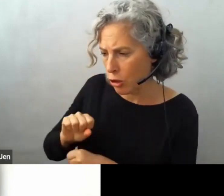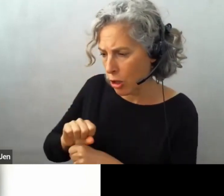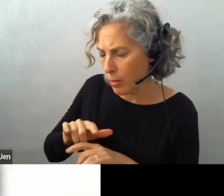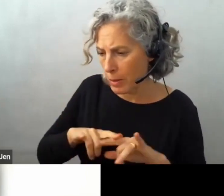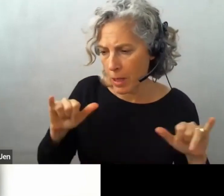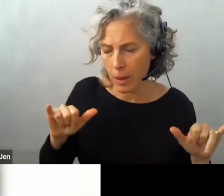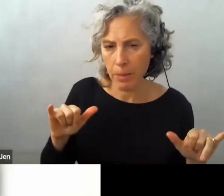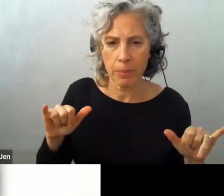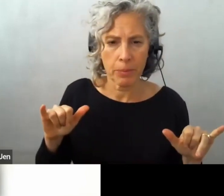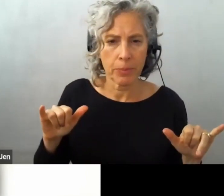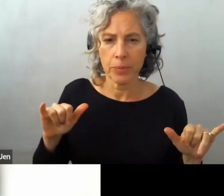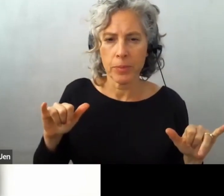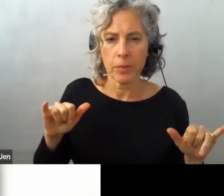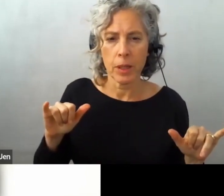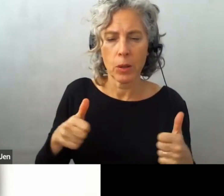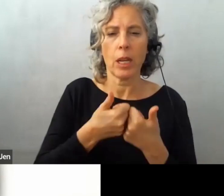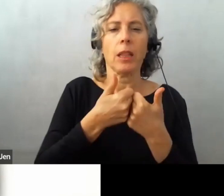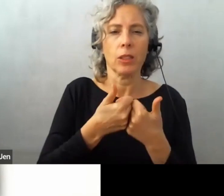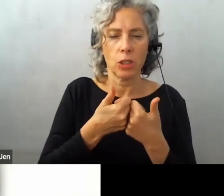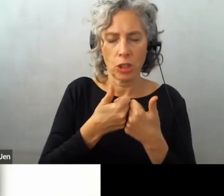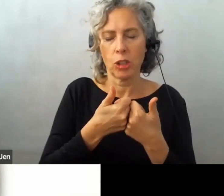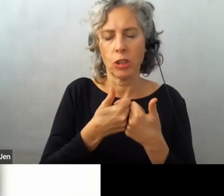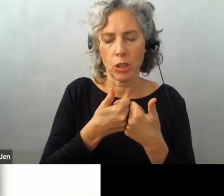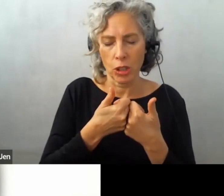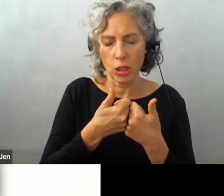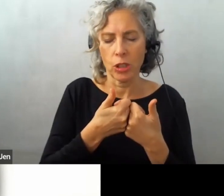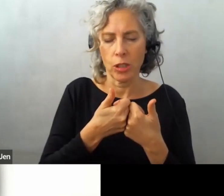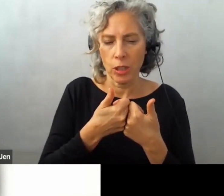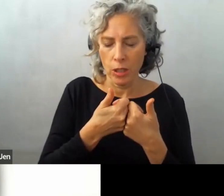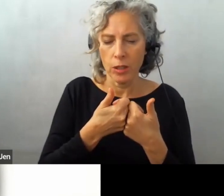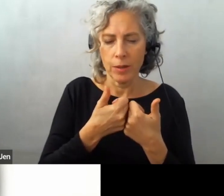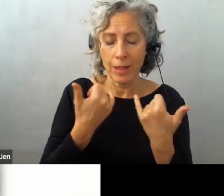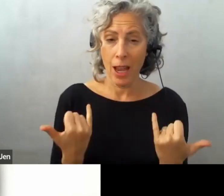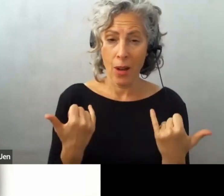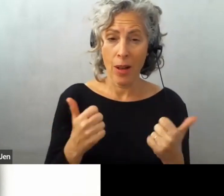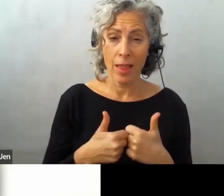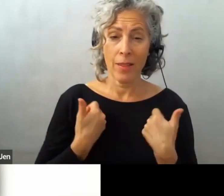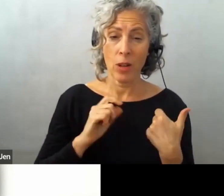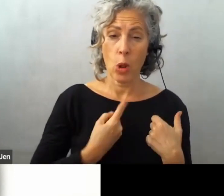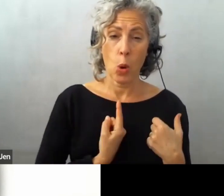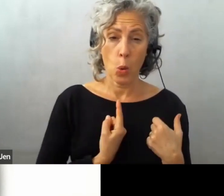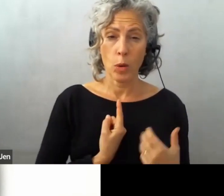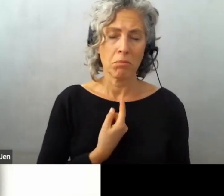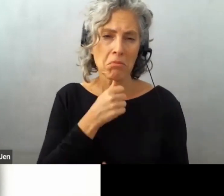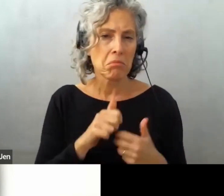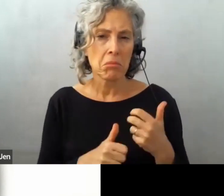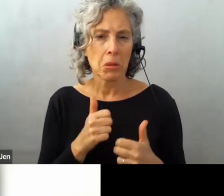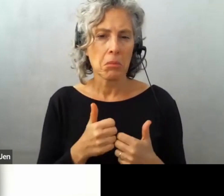that was, that was a challenge to say the least. Now I live by myself. So that's not as much of a problem but that means I don't